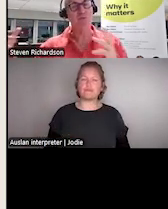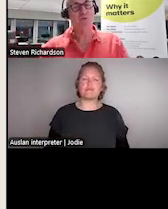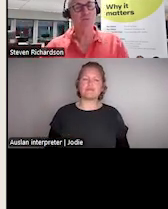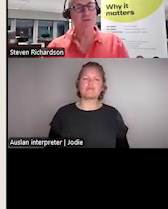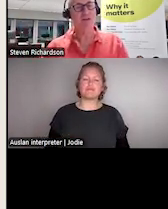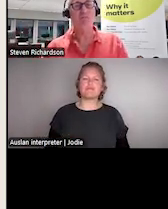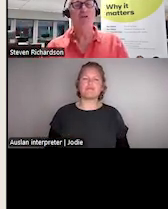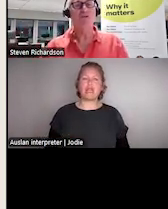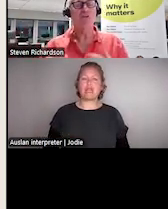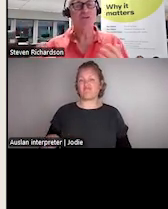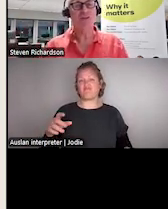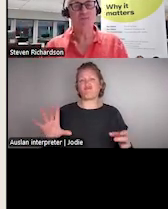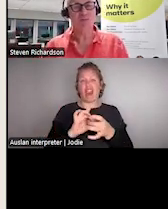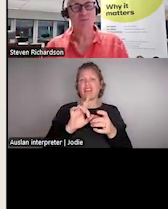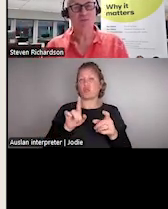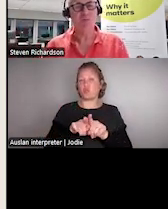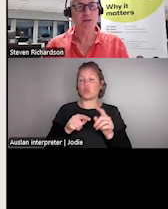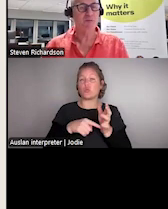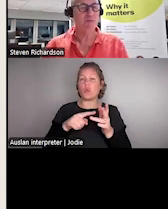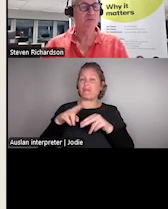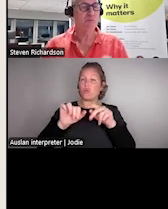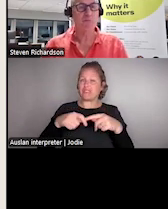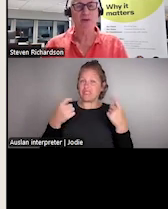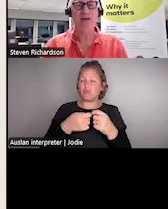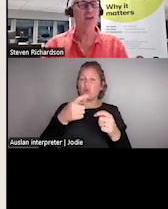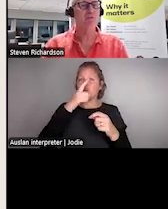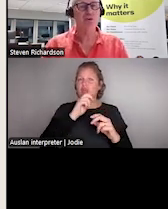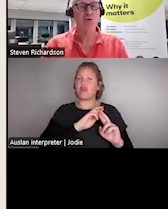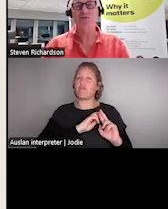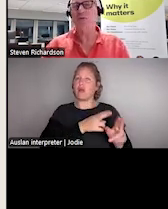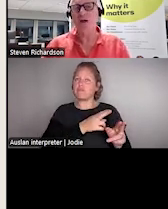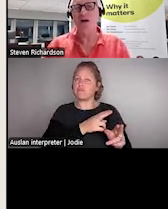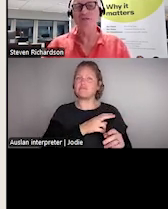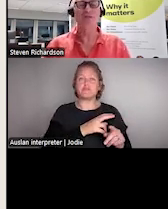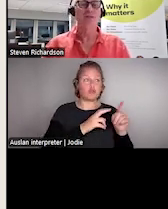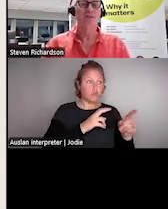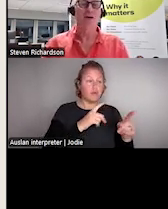building your team. Assign responsibility for people to prepare handwritten notes or cards